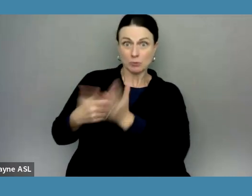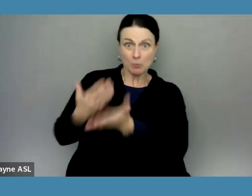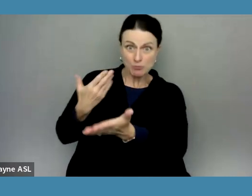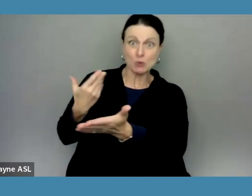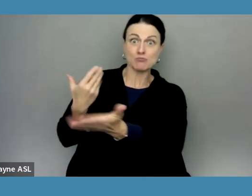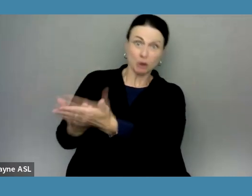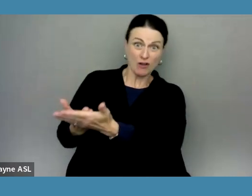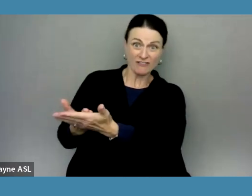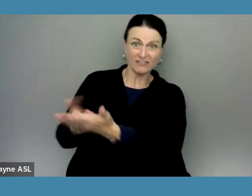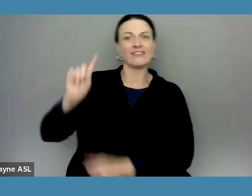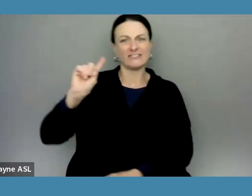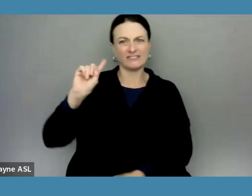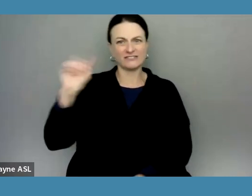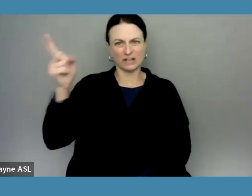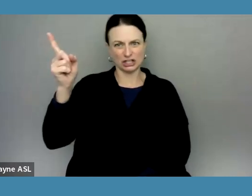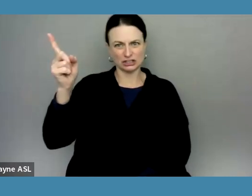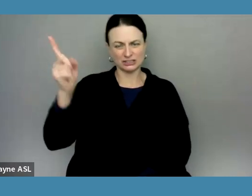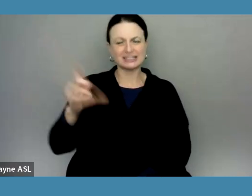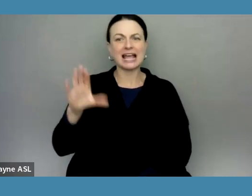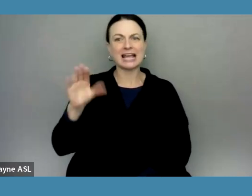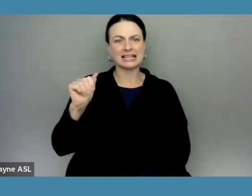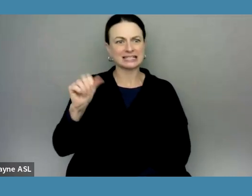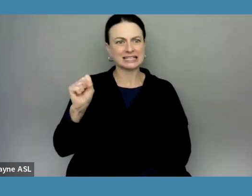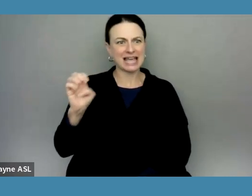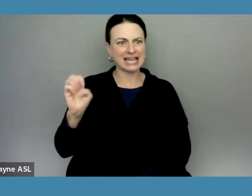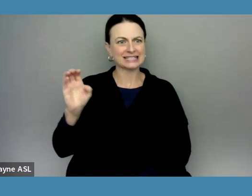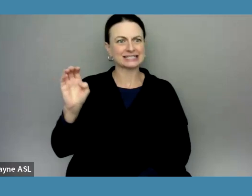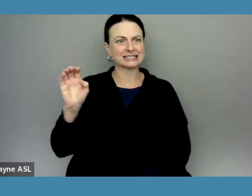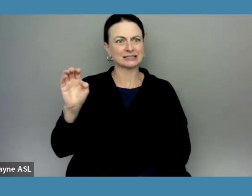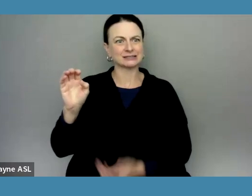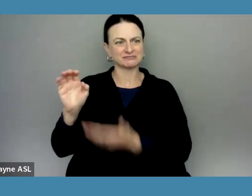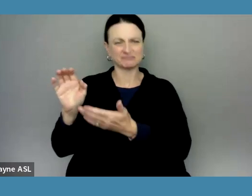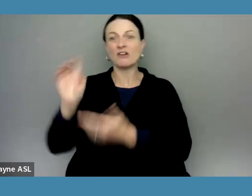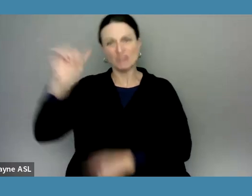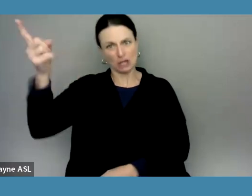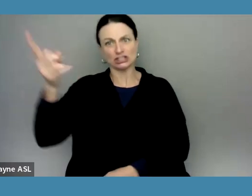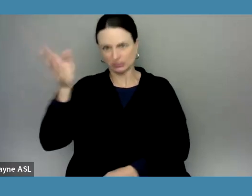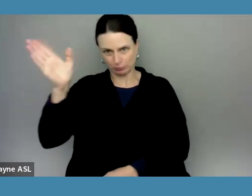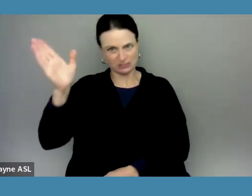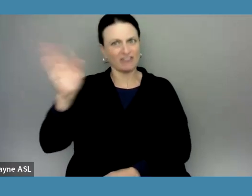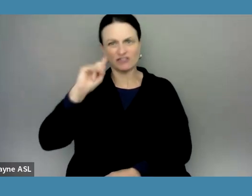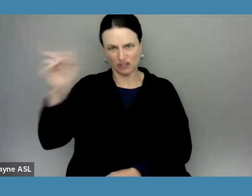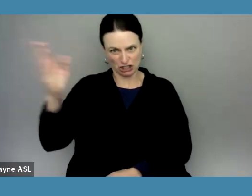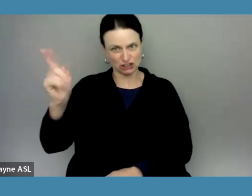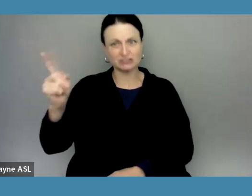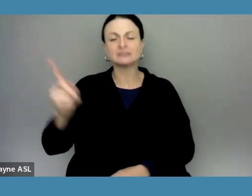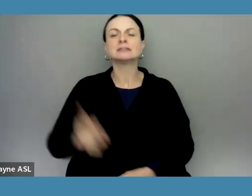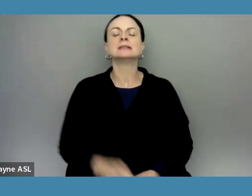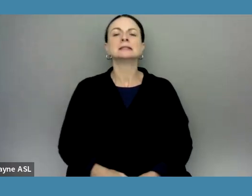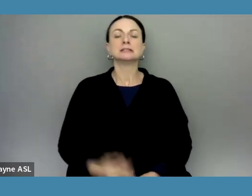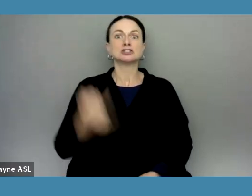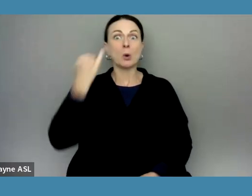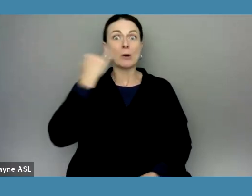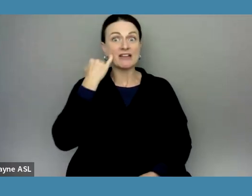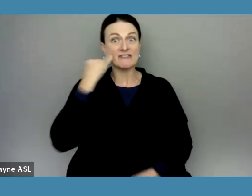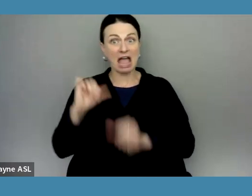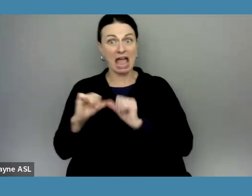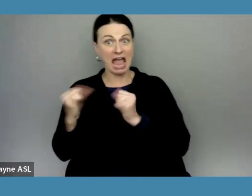in what's called their case in chief first. So if it's the agency's burden of proof,